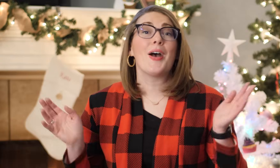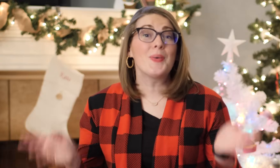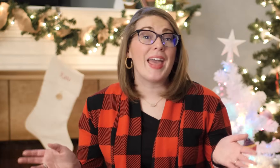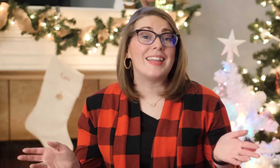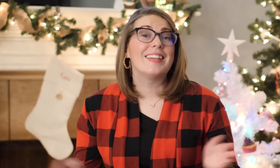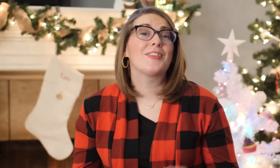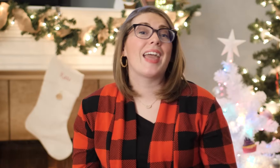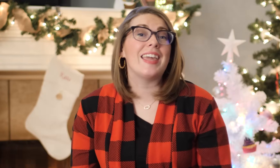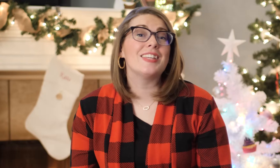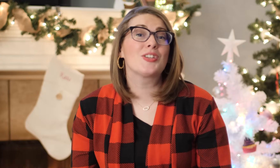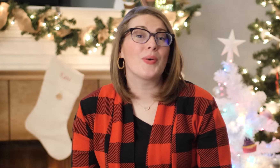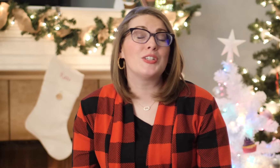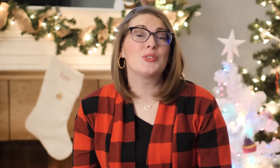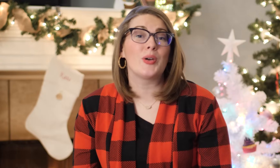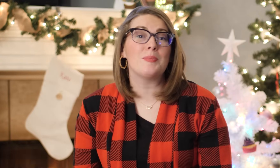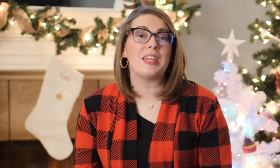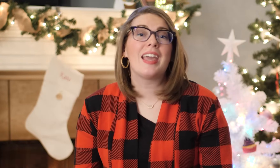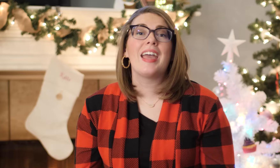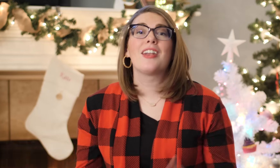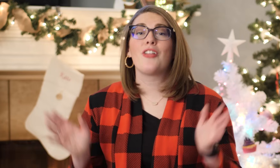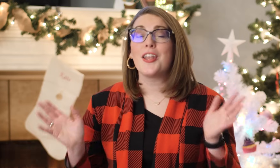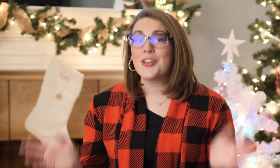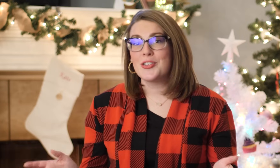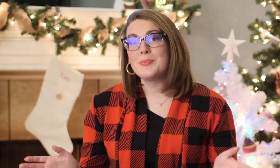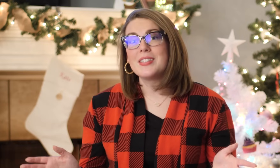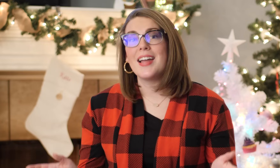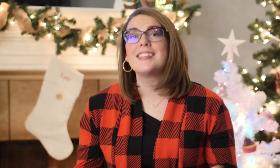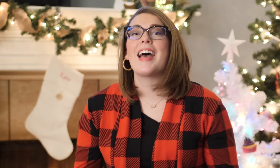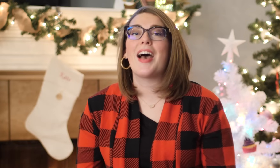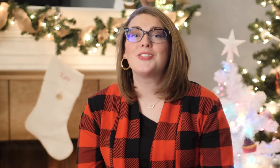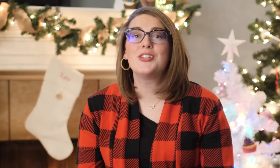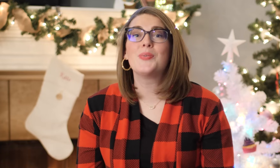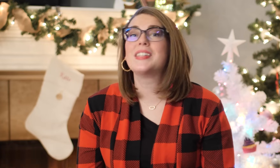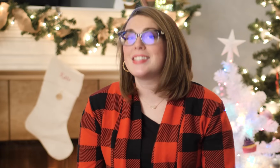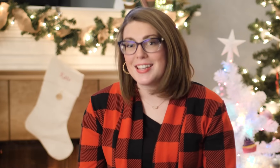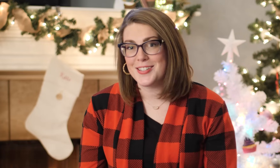Okay now Kate is going to join me, and a lot of the Christmas signs that have to do with Santa